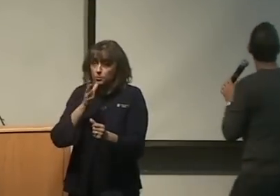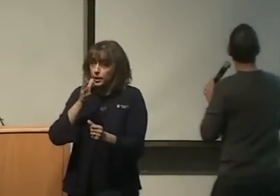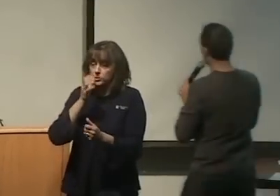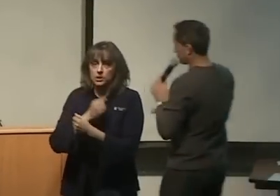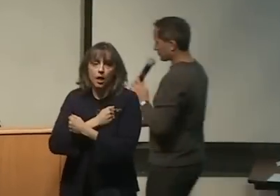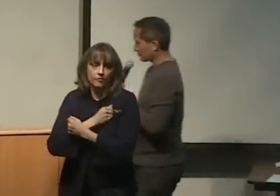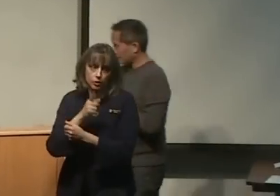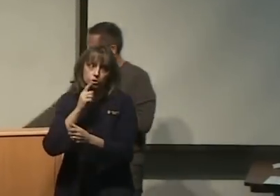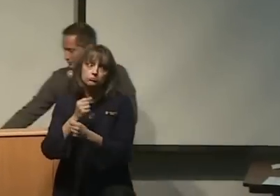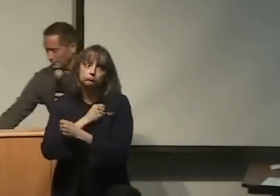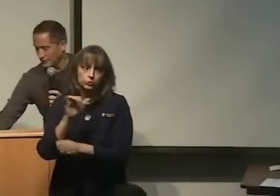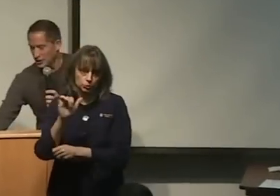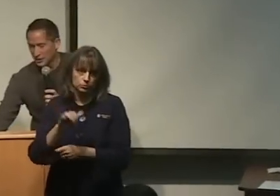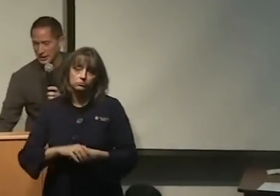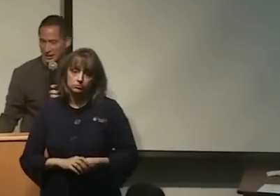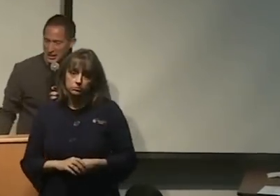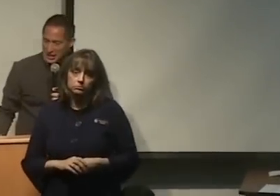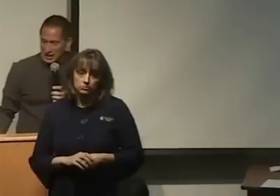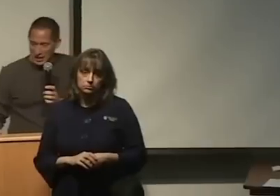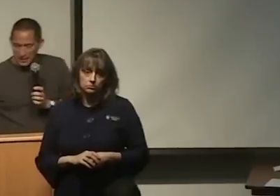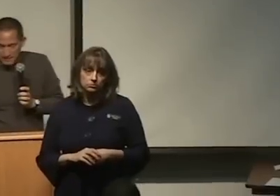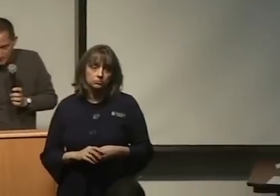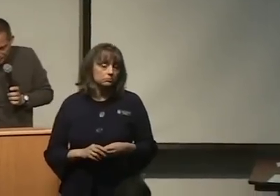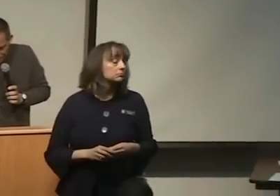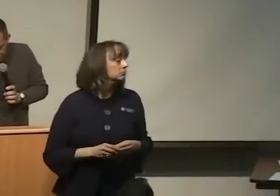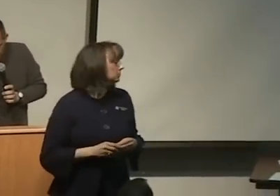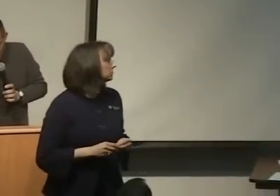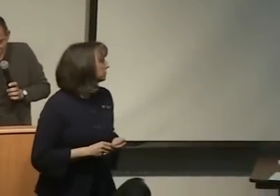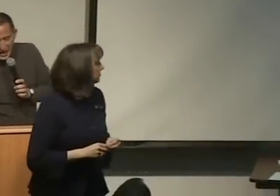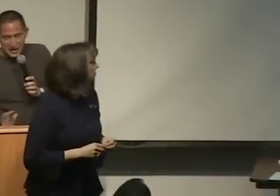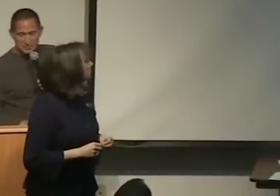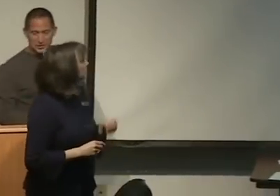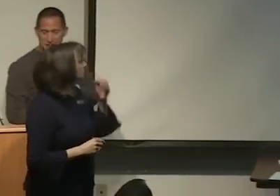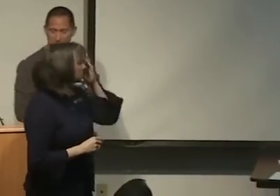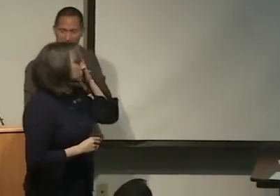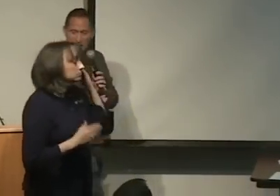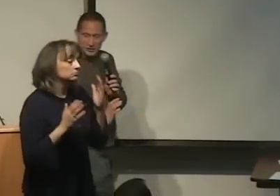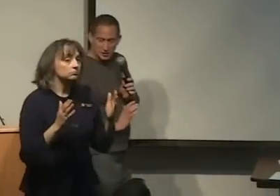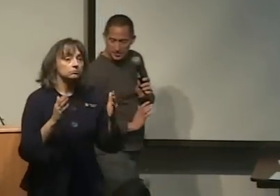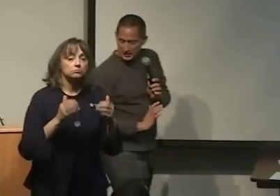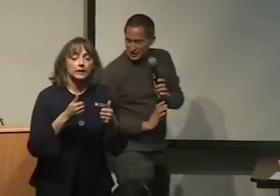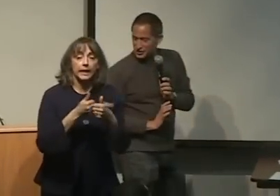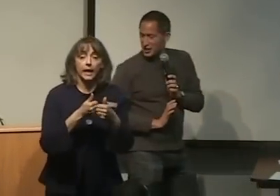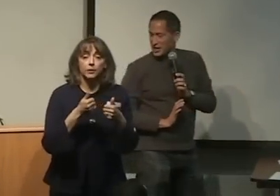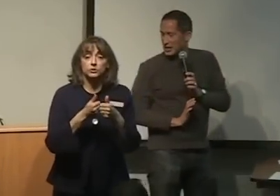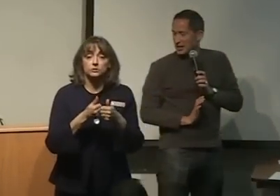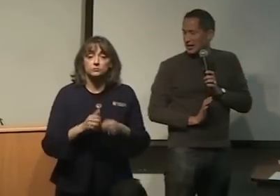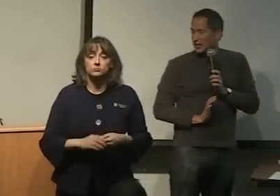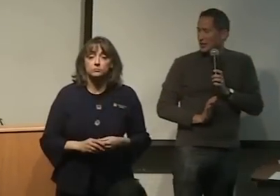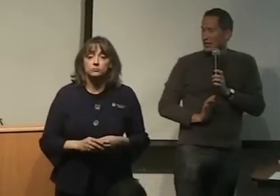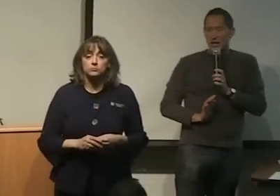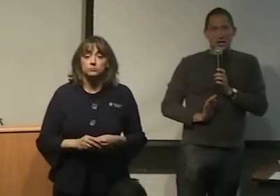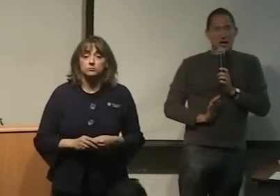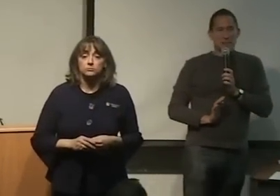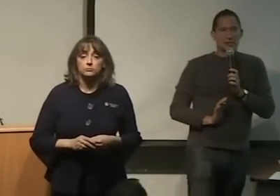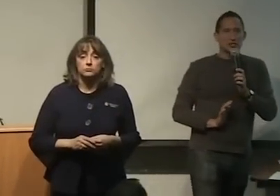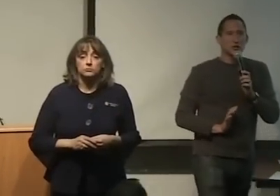Okay. Games, I've talked a little bit about this. I'm going to show some games, some easy games,